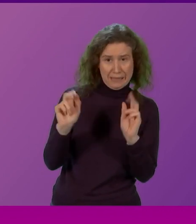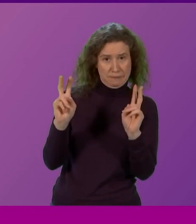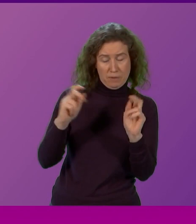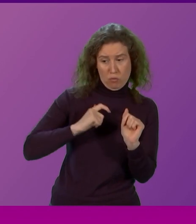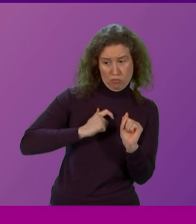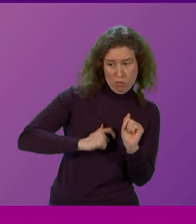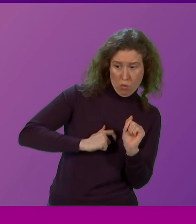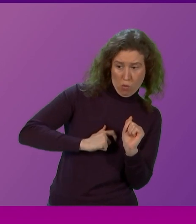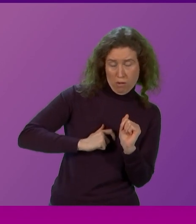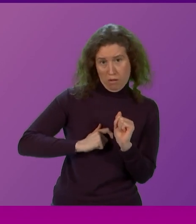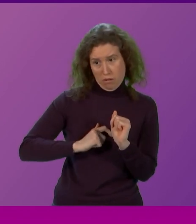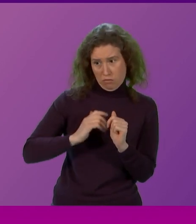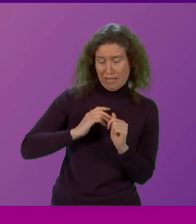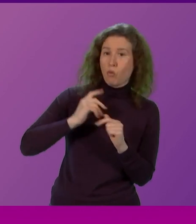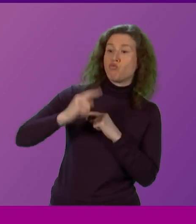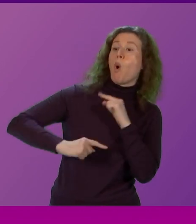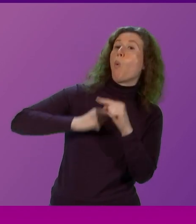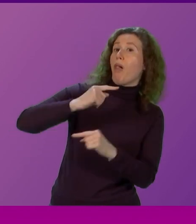to a crashing halt pretty quickly.